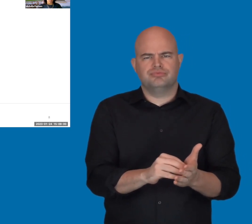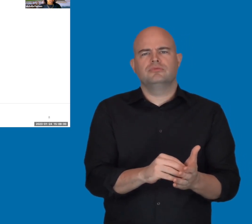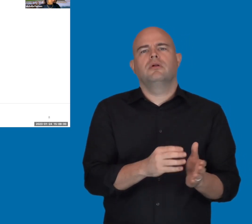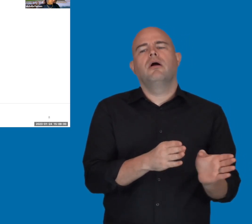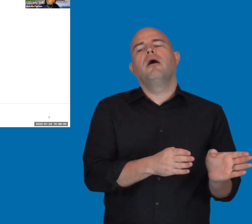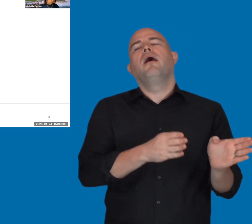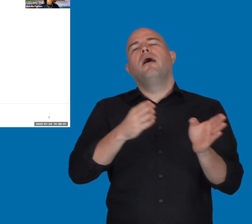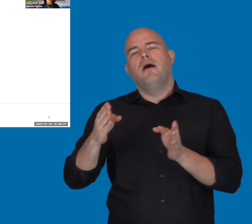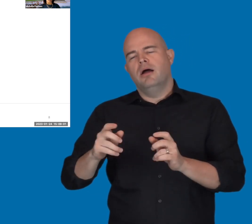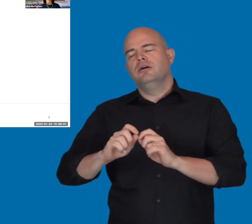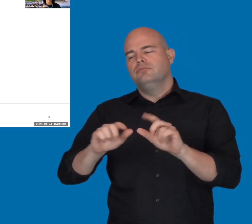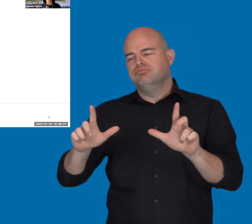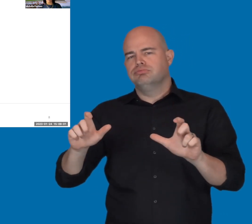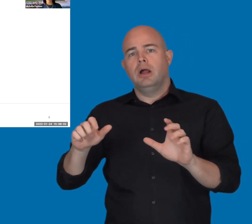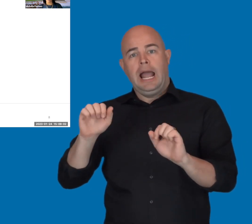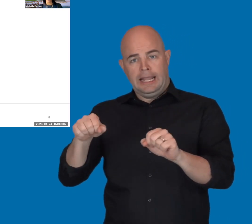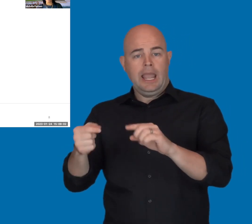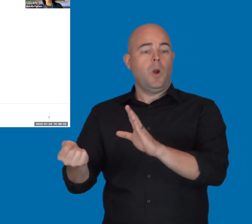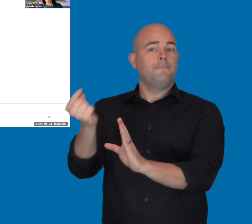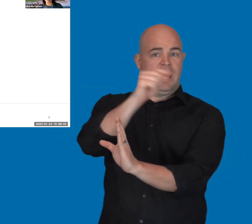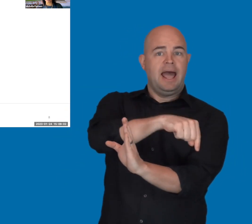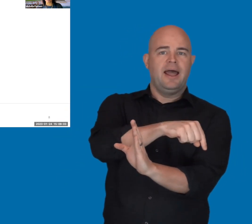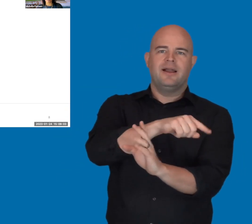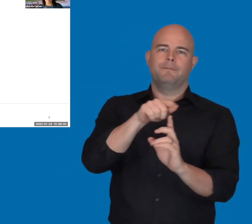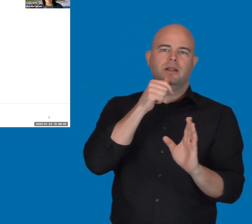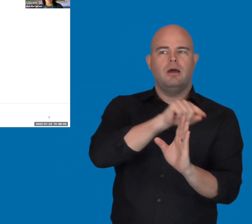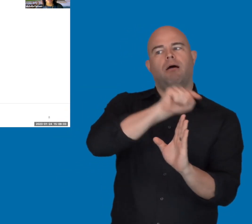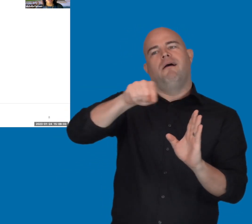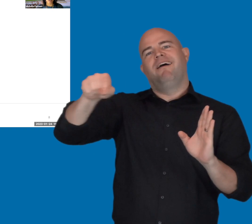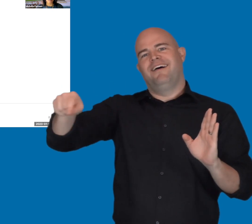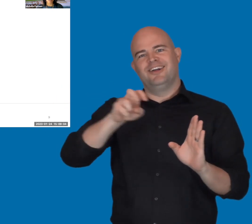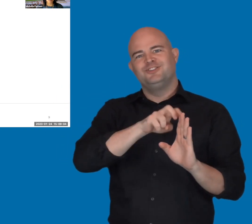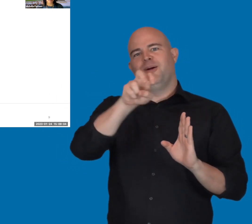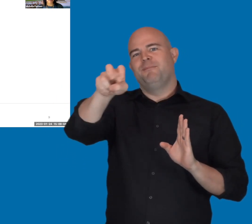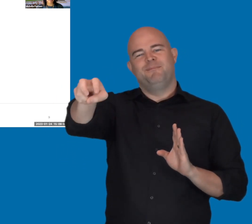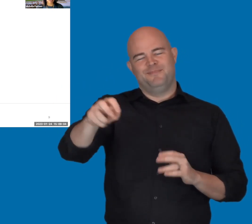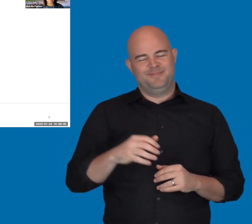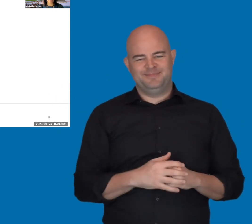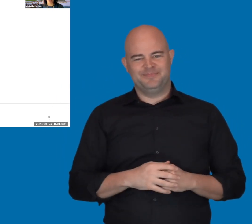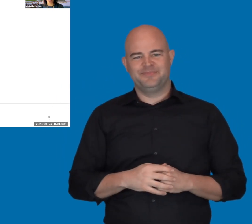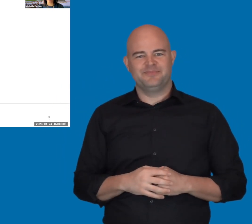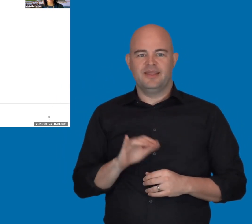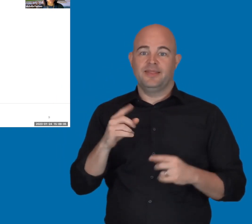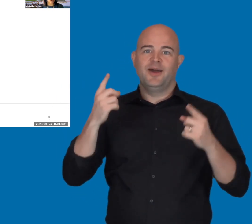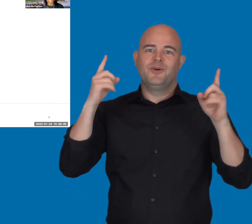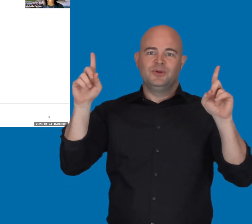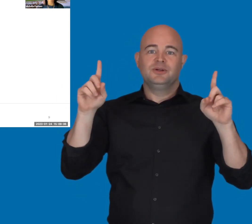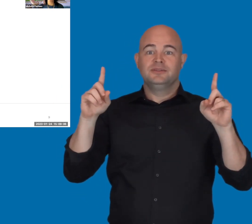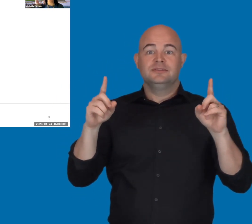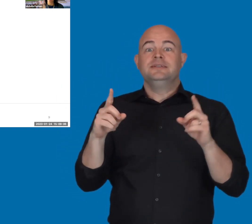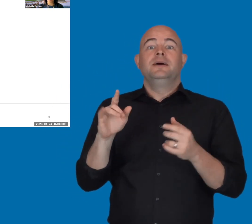You know, just a little bit of time in each module. And then other people were over and above with 20, 25 hours.